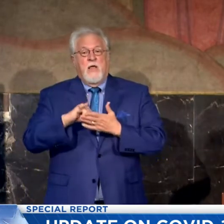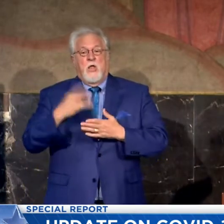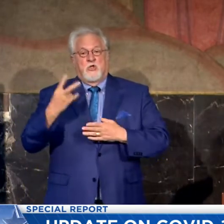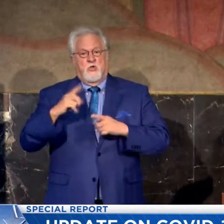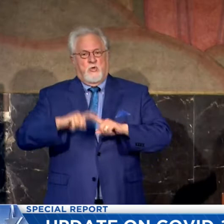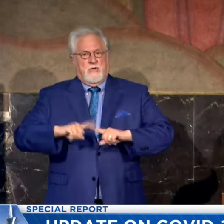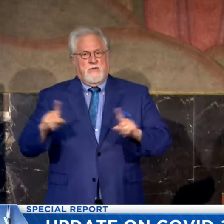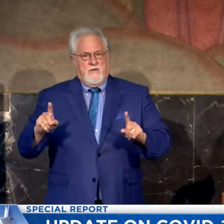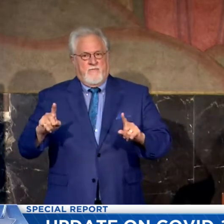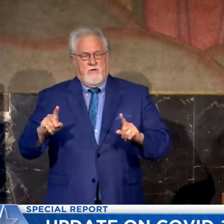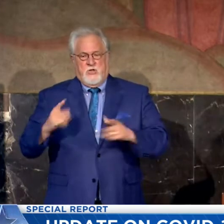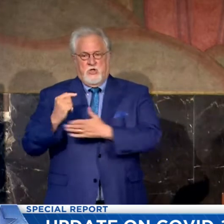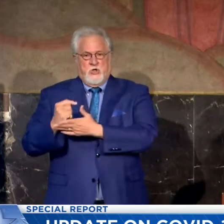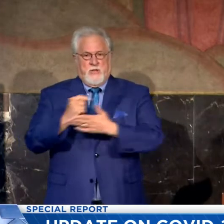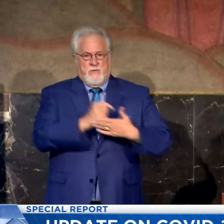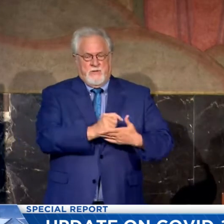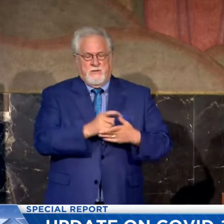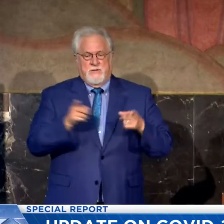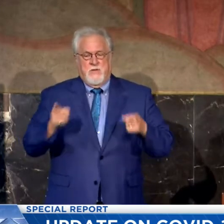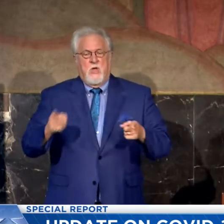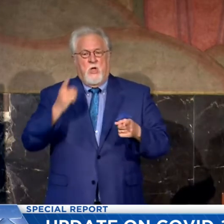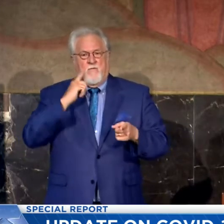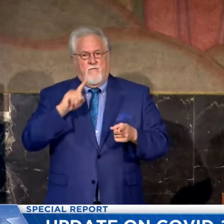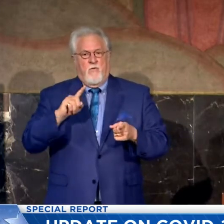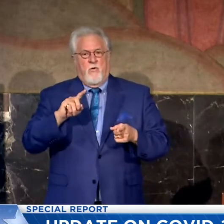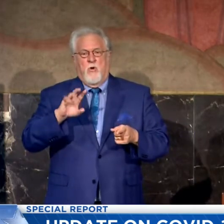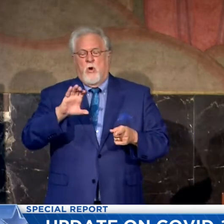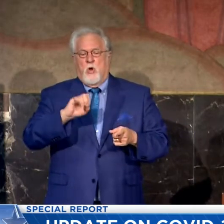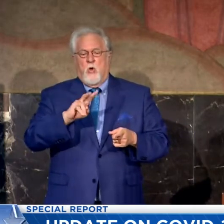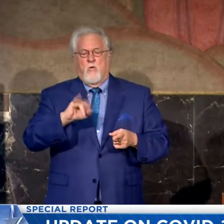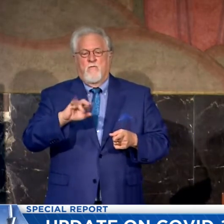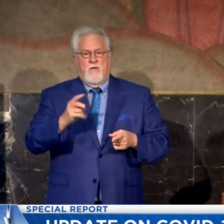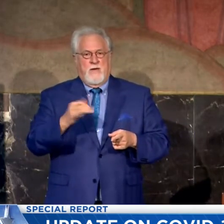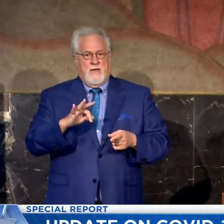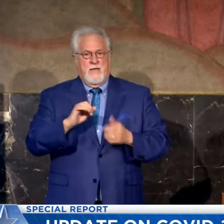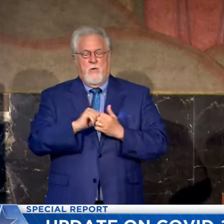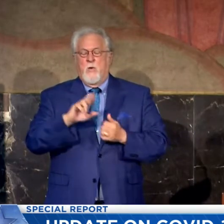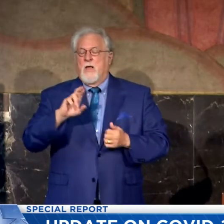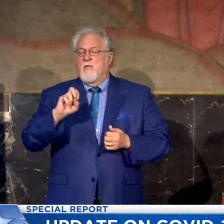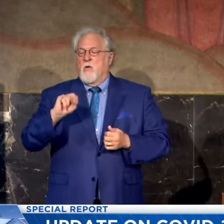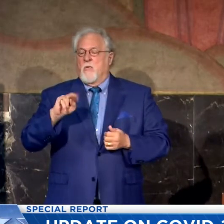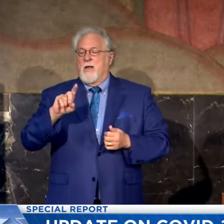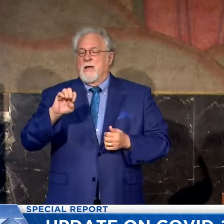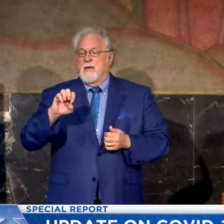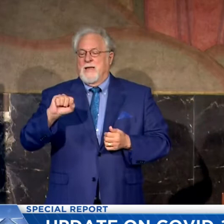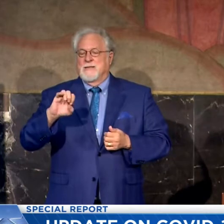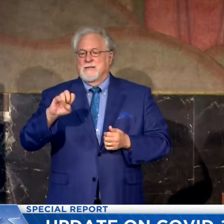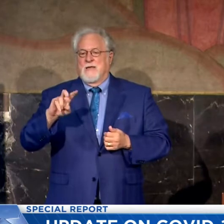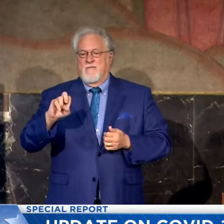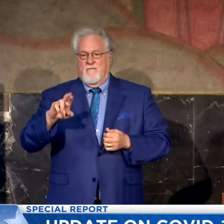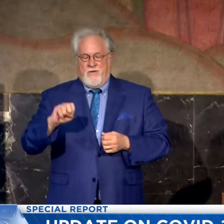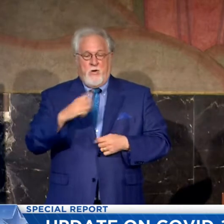REQUEST REMDESIVIR IF THEY HAVE A PATIENT THEY BELIEVE THAT THE DRUG WOULD HELP. I WANT TO POINT OUT THAT THERE ARE TWO DIFFERENT TREATMENT